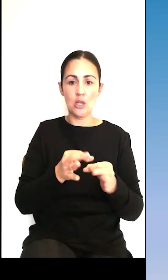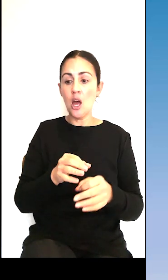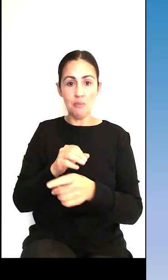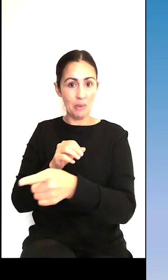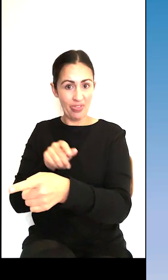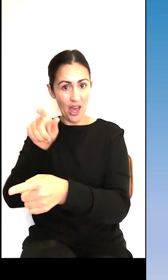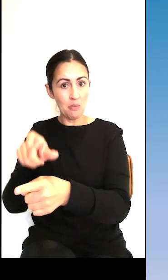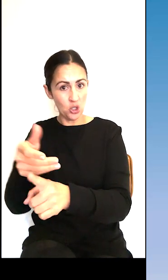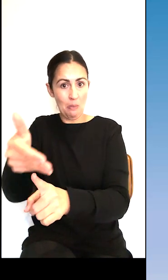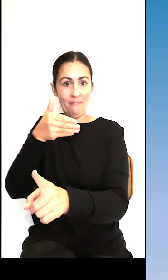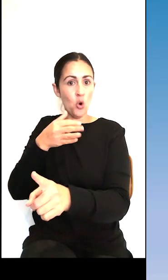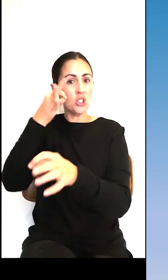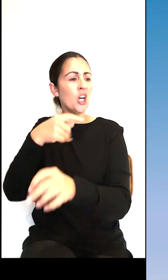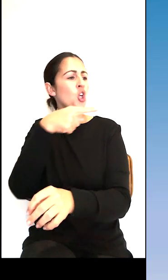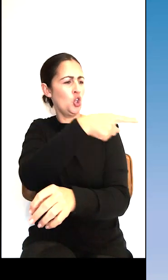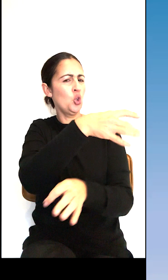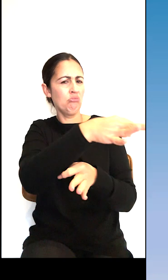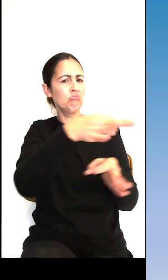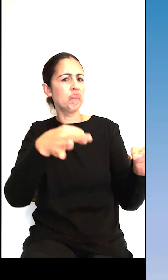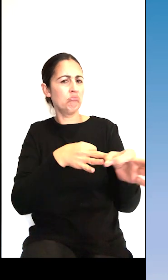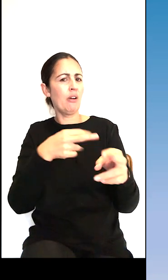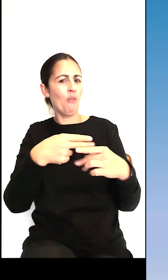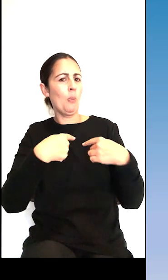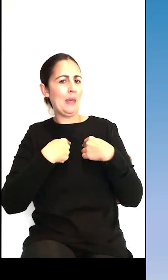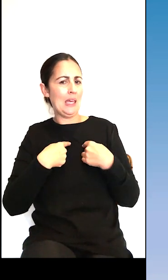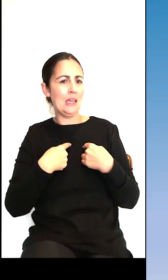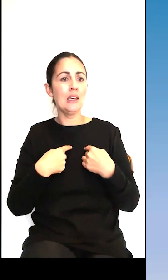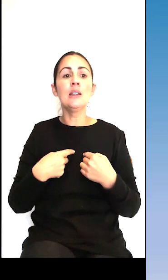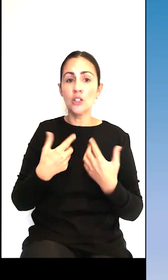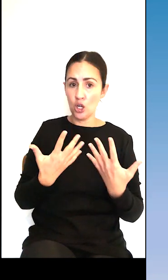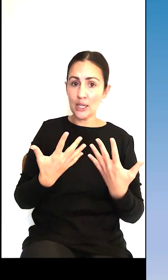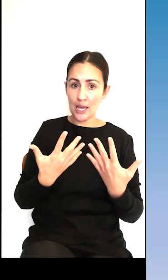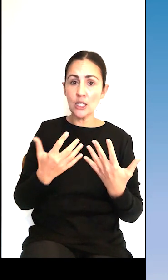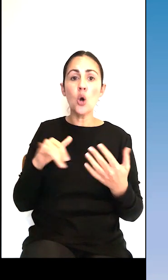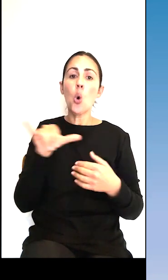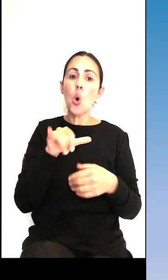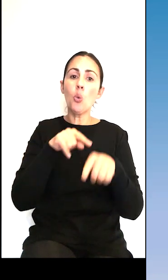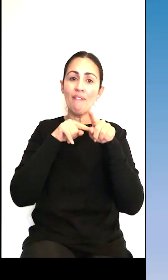person, or identified as the default decision maker within legislation.